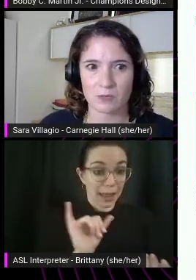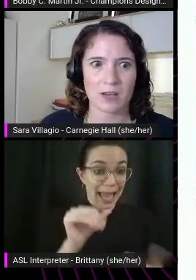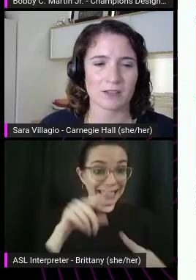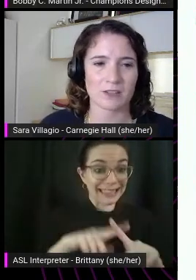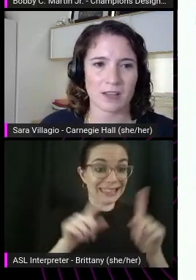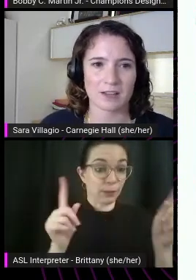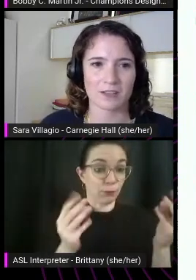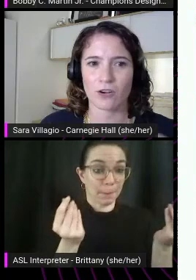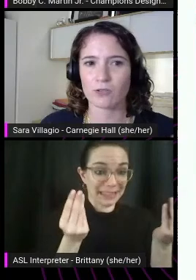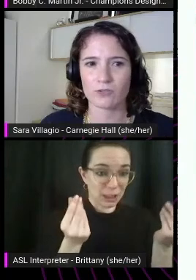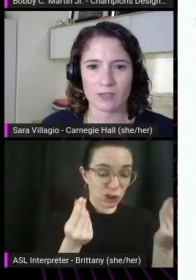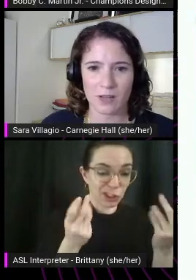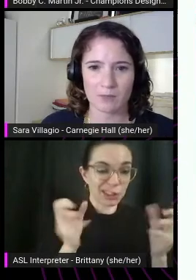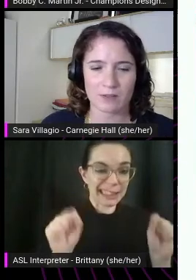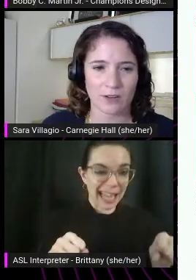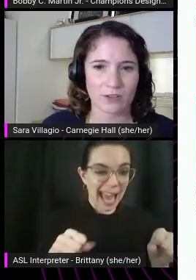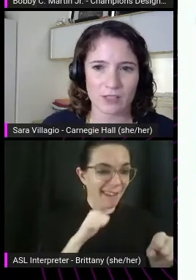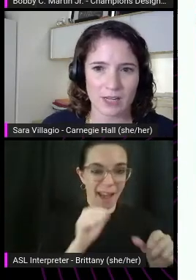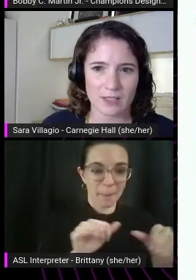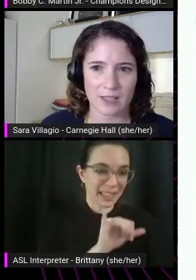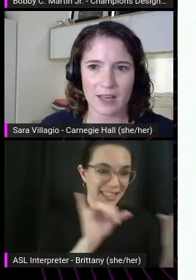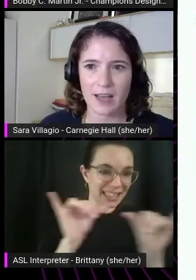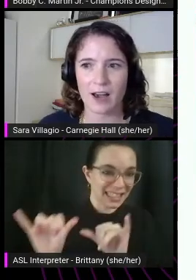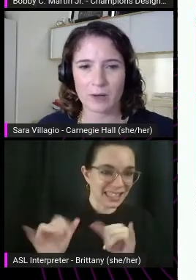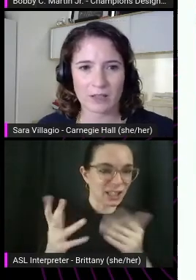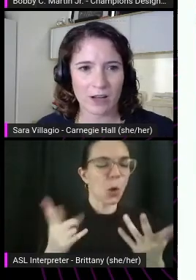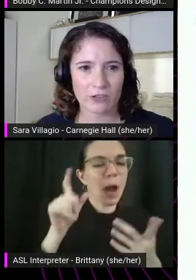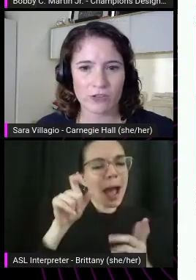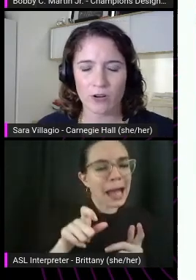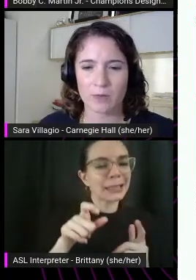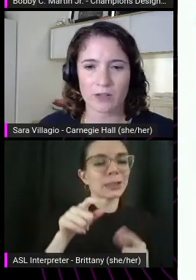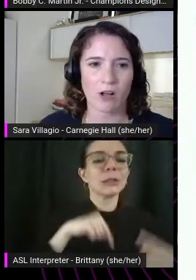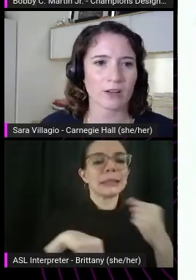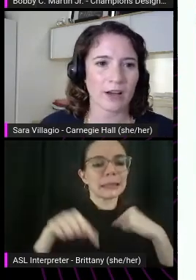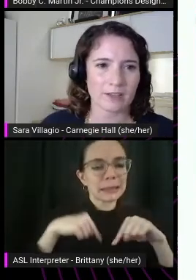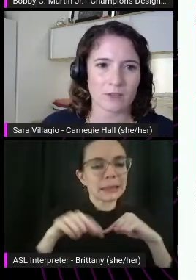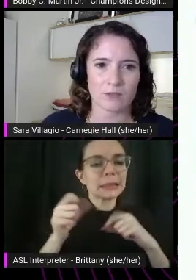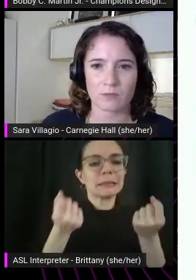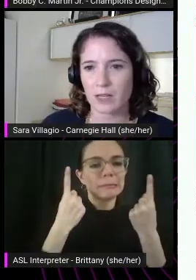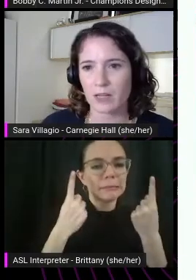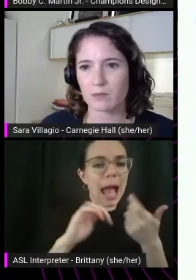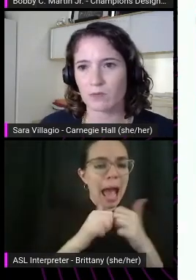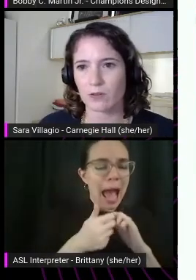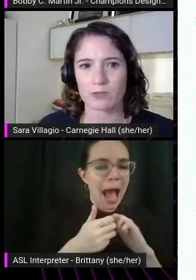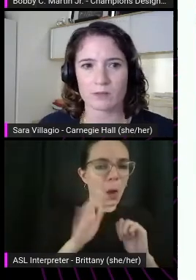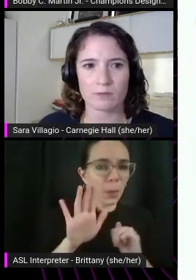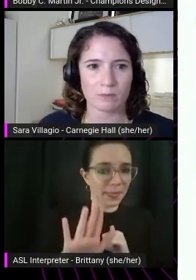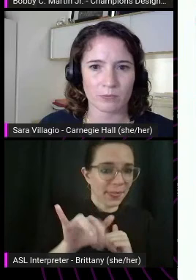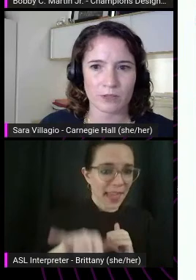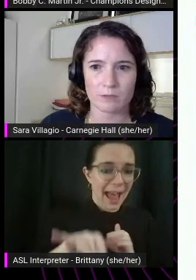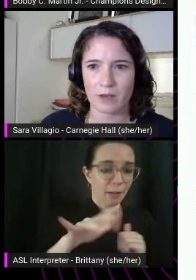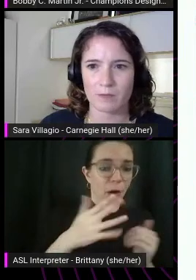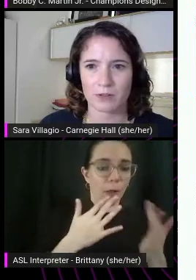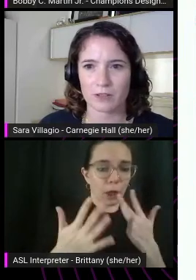So we had to then go through the steps of understanding, how might the color show up on all kinds of different mediums, whether it was printed paper